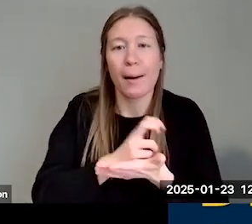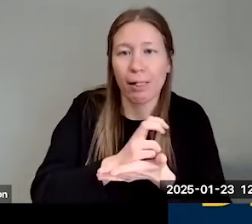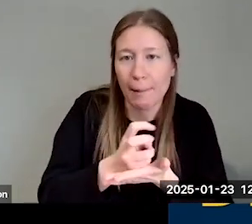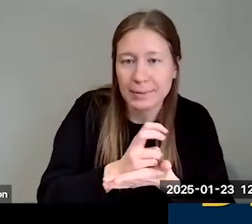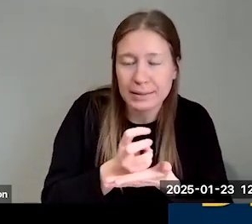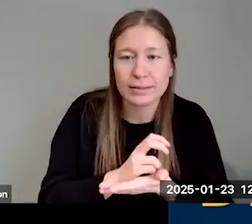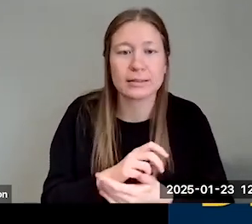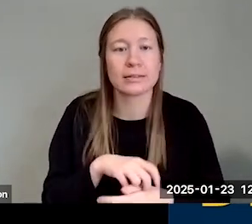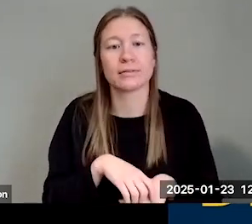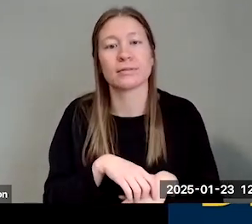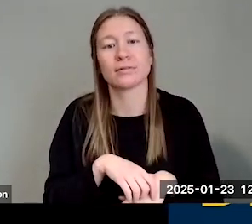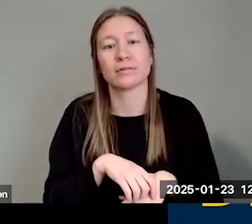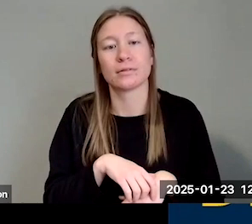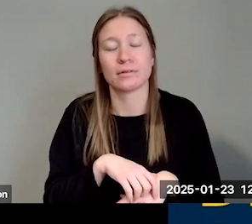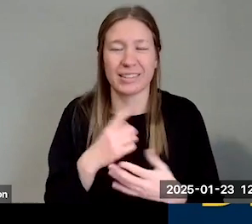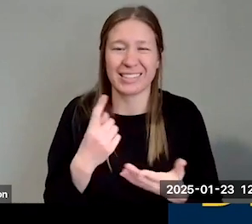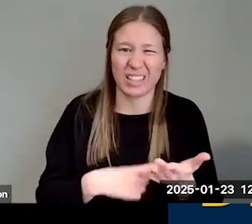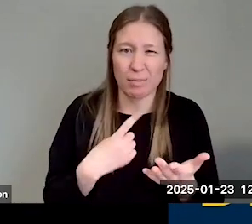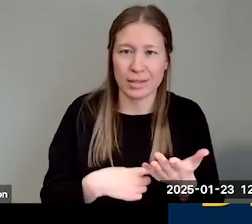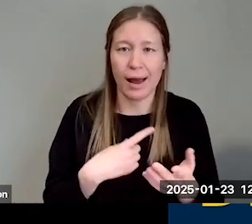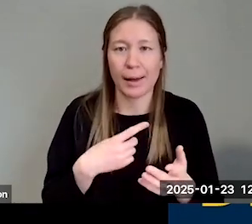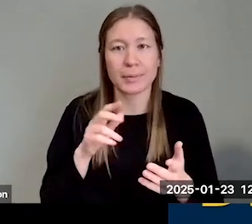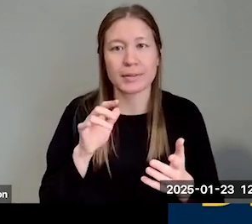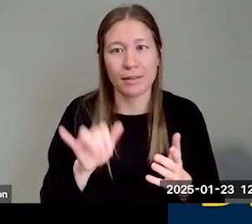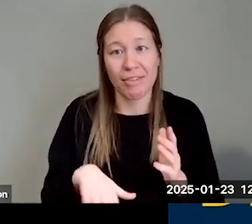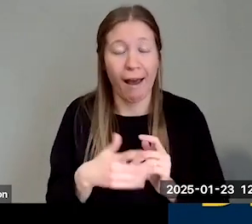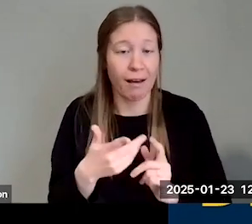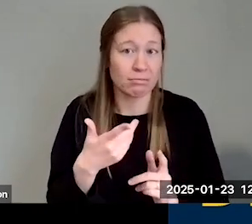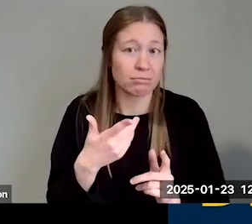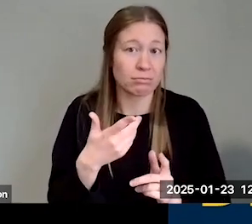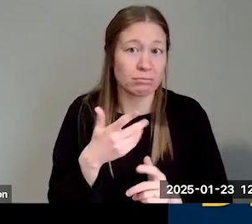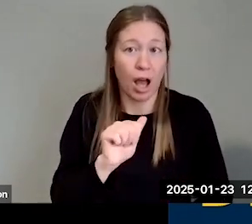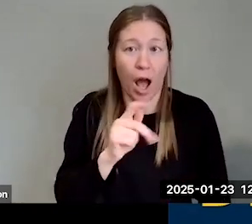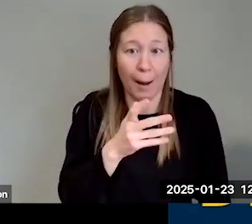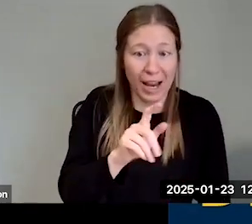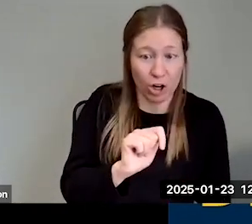sometimes they may be apparent or sometimes they can be non-apparent,